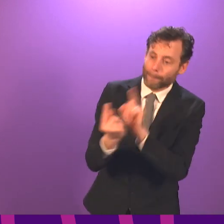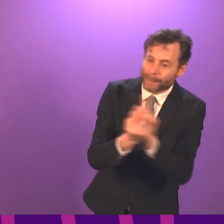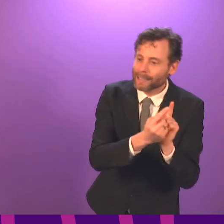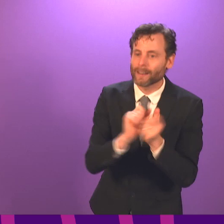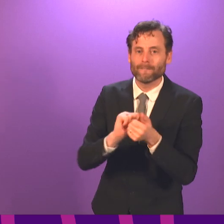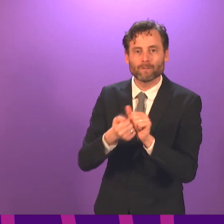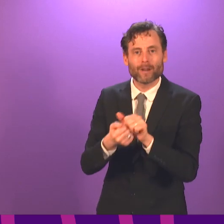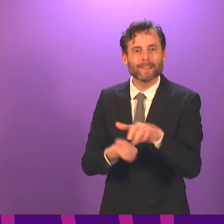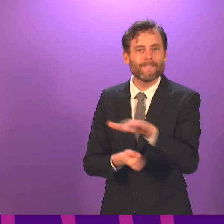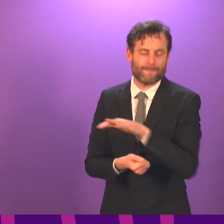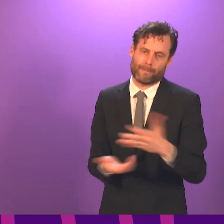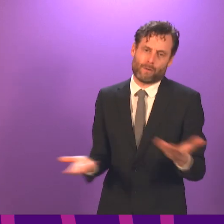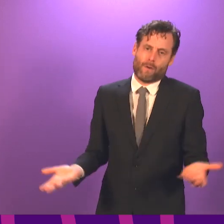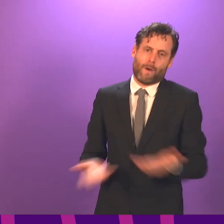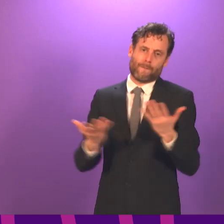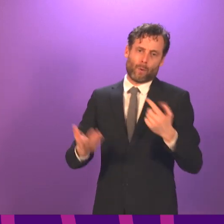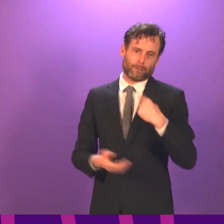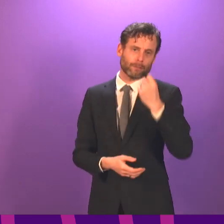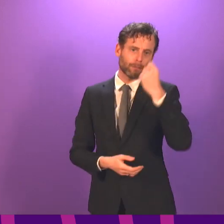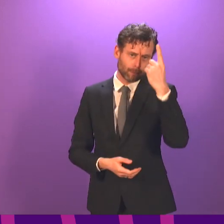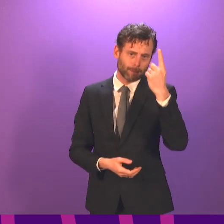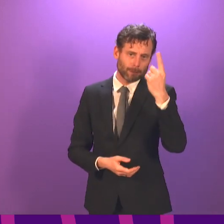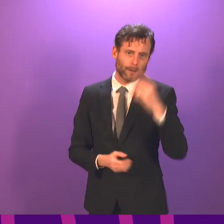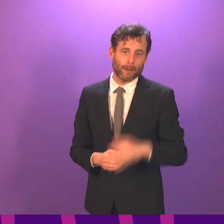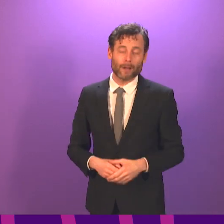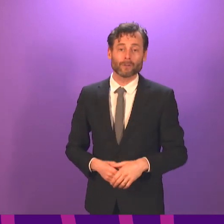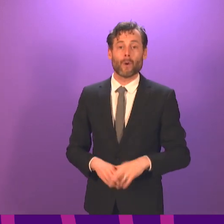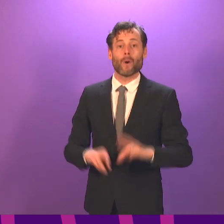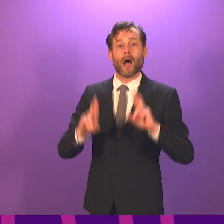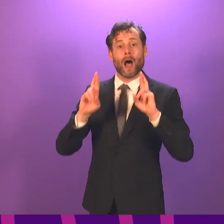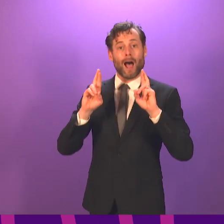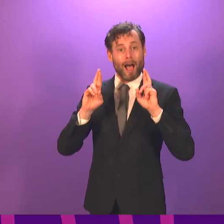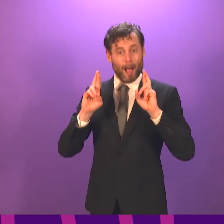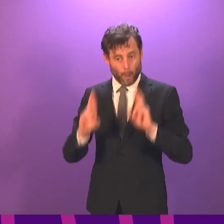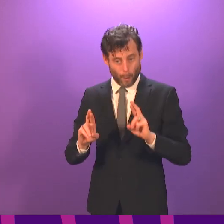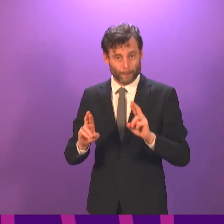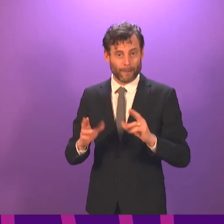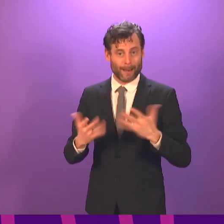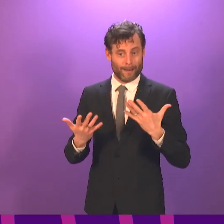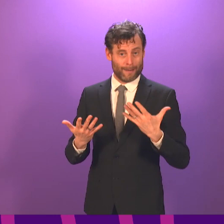our considerations over the next week; I hope that the day for that is now not too far away.